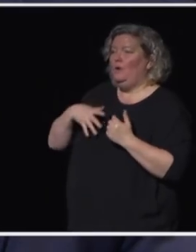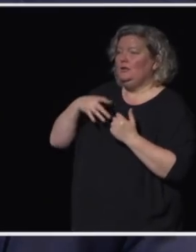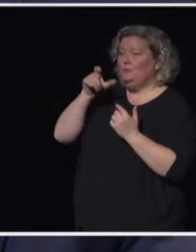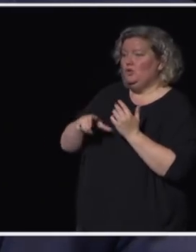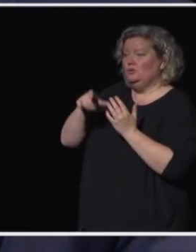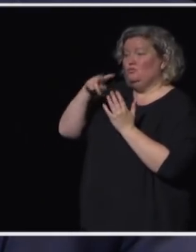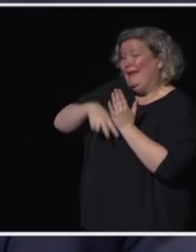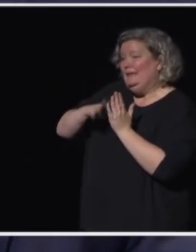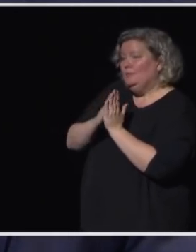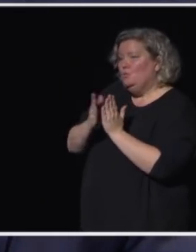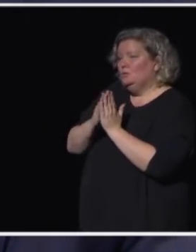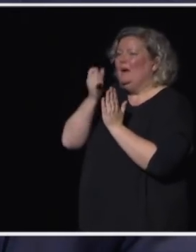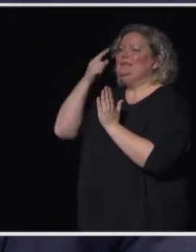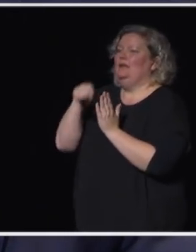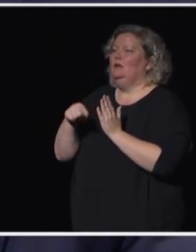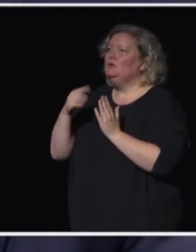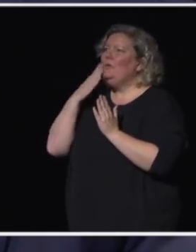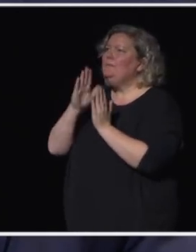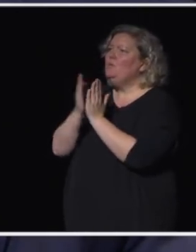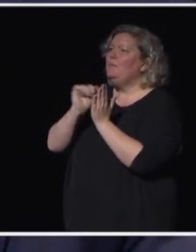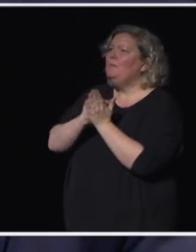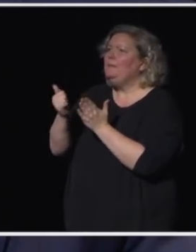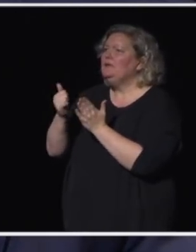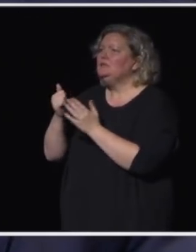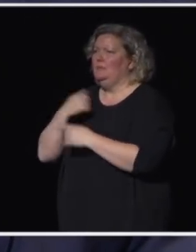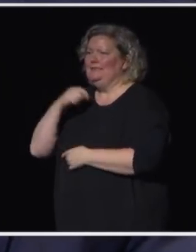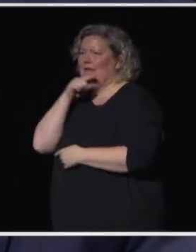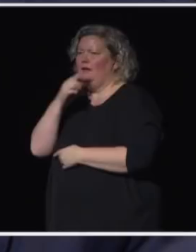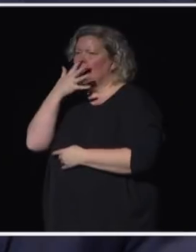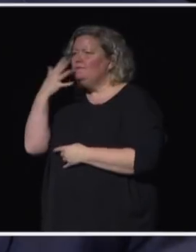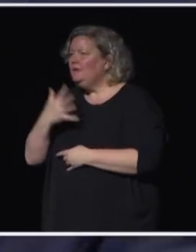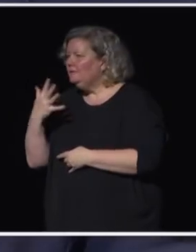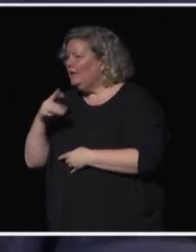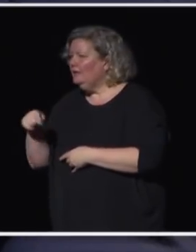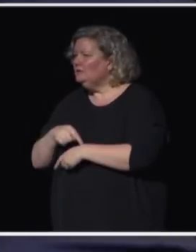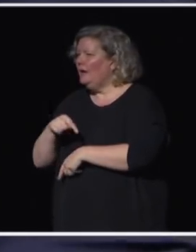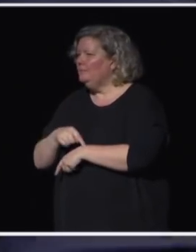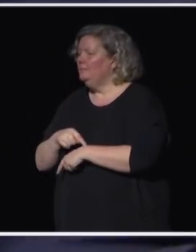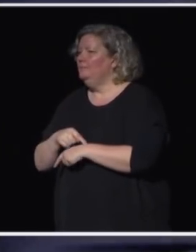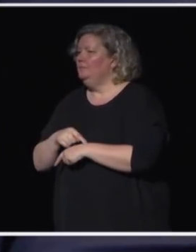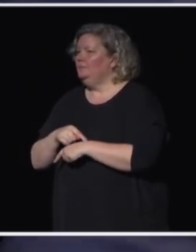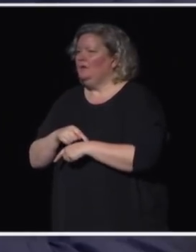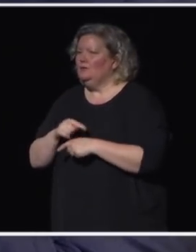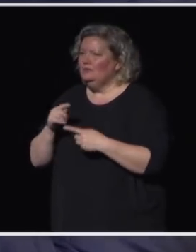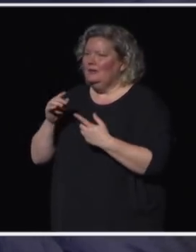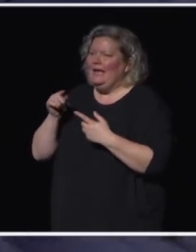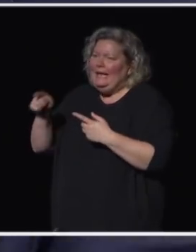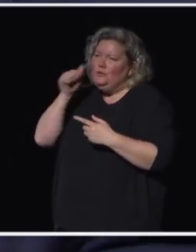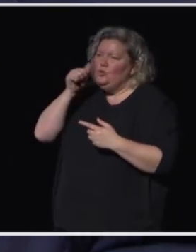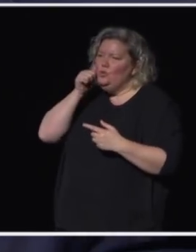you know, by the time this book was published Samari was 15, 14-15, years old. So I mean, there were no revelations in that book for Samari.